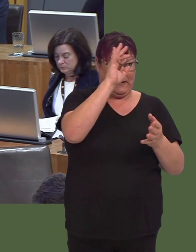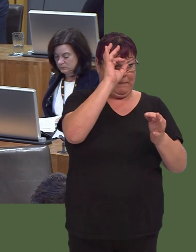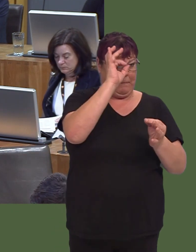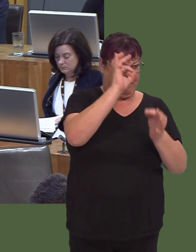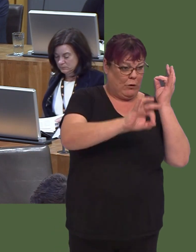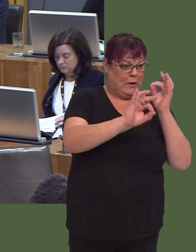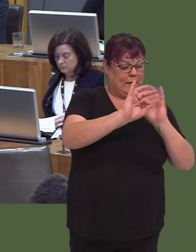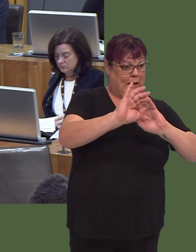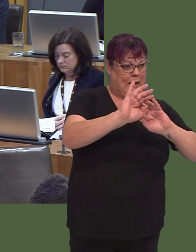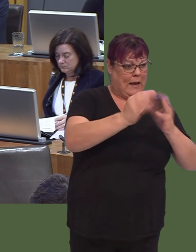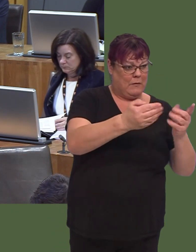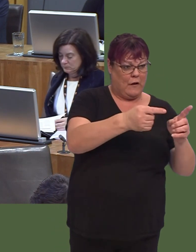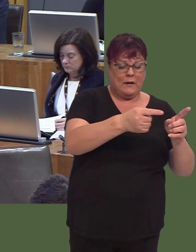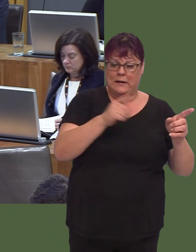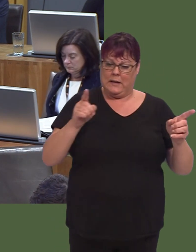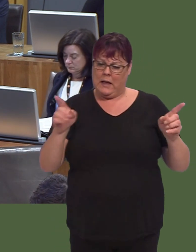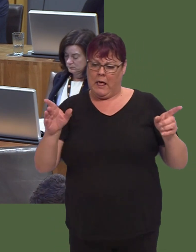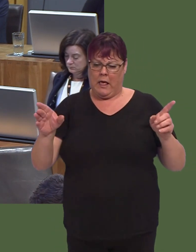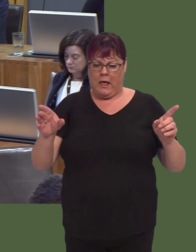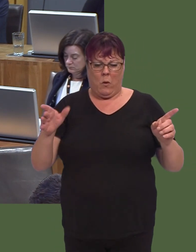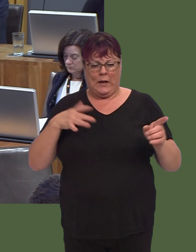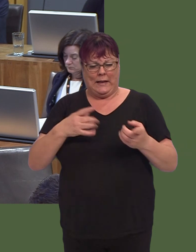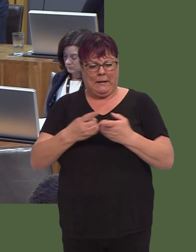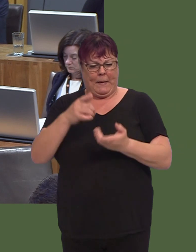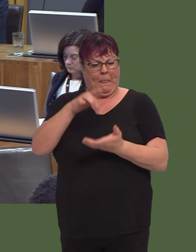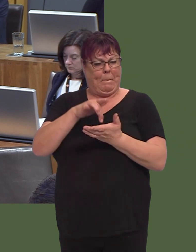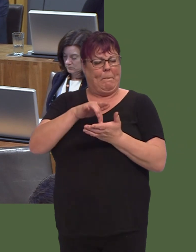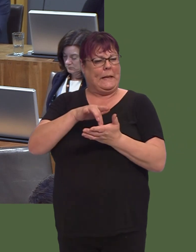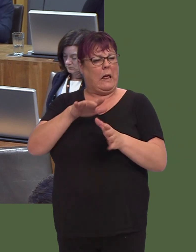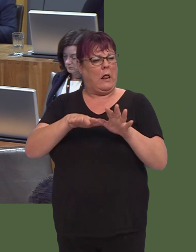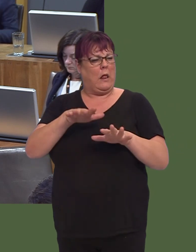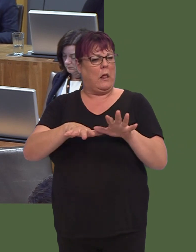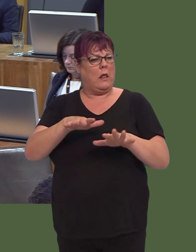and the specialist medical help, or psychiatric help, that CAMHS can provide.